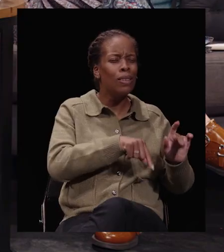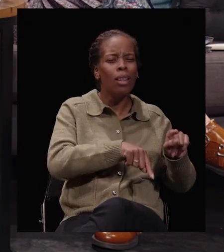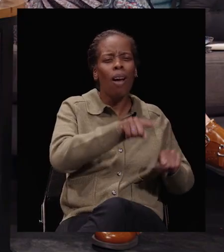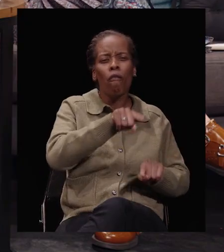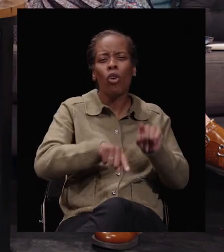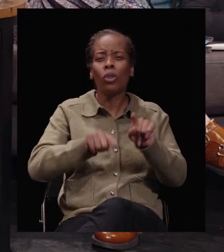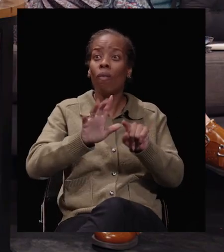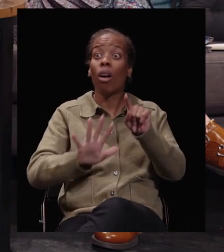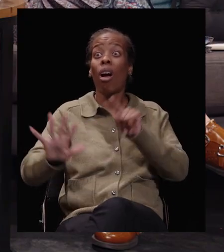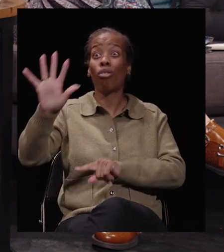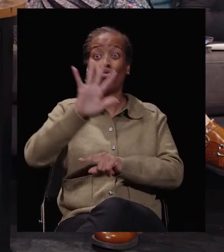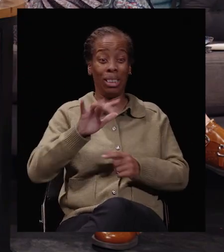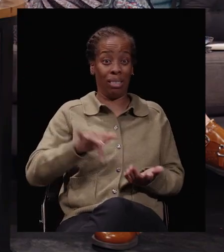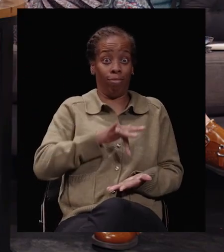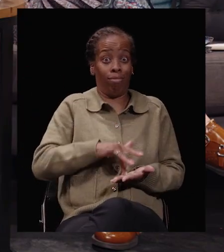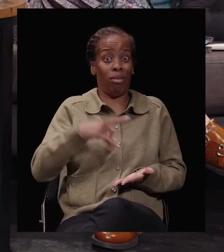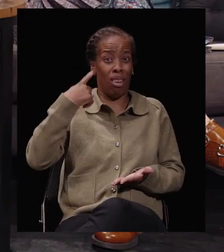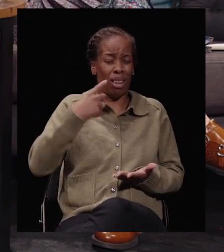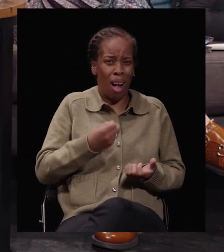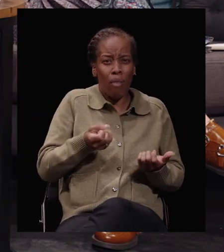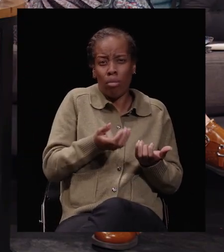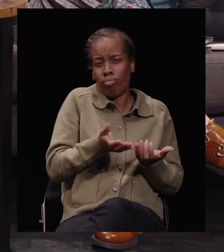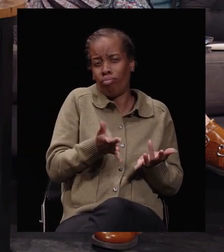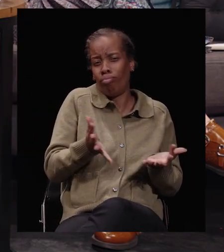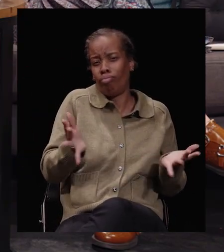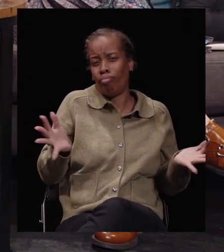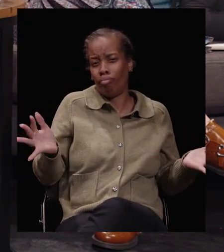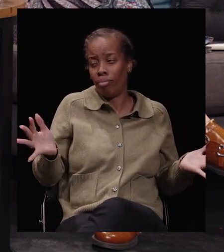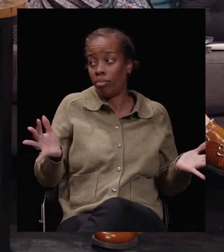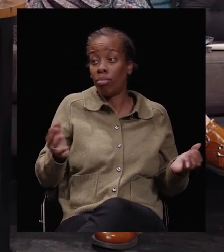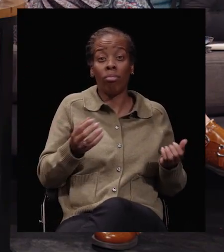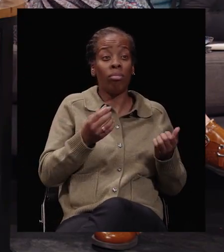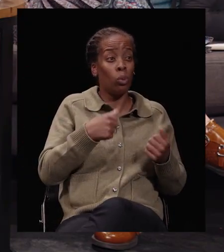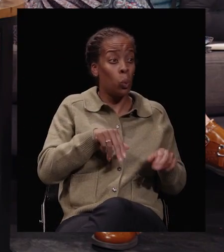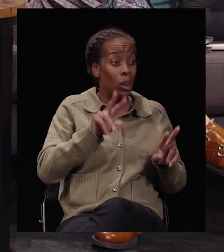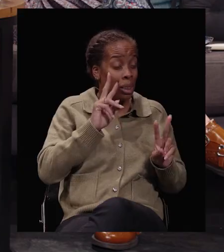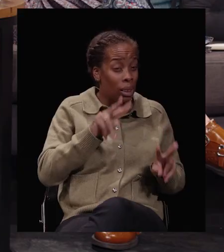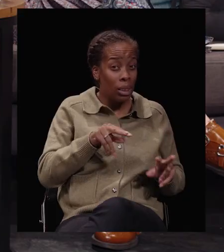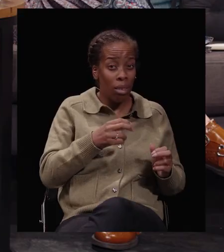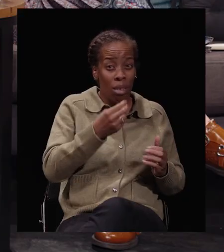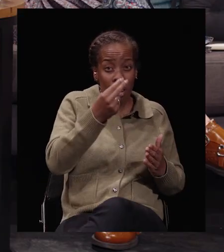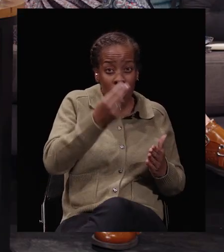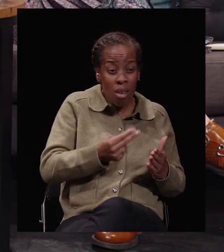because when that happens, you're gonna see art and you're gonna see potential in a lot of people in a way you haven't before.